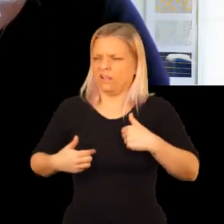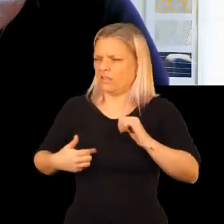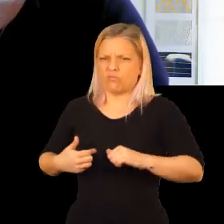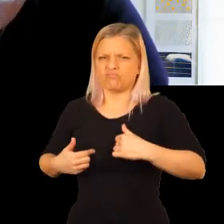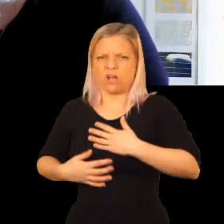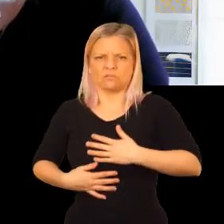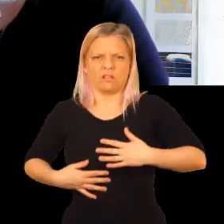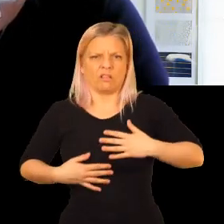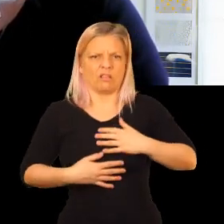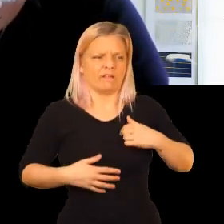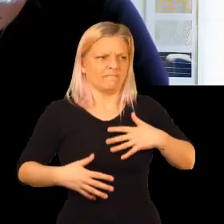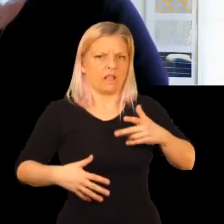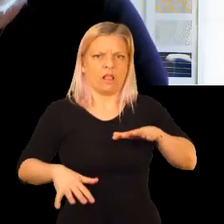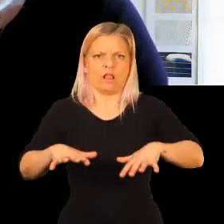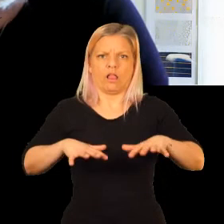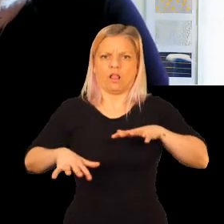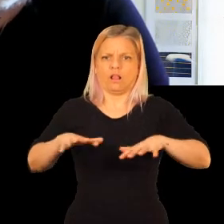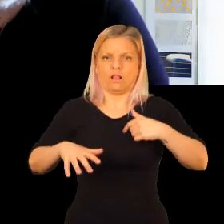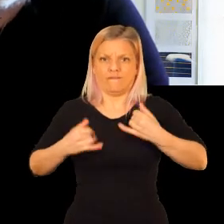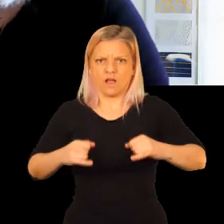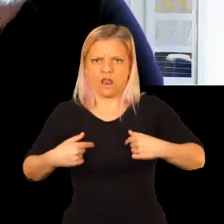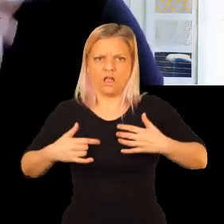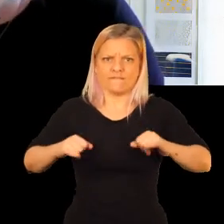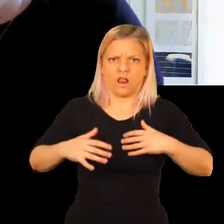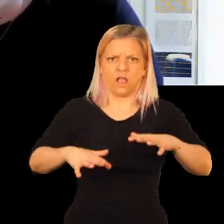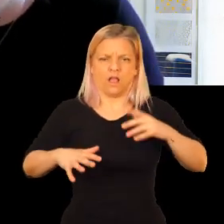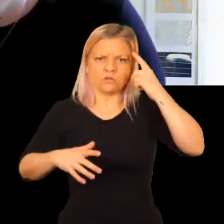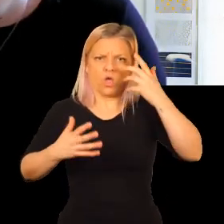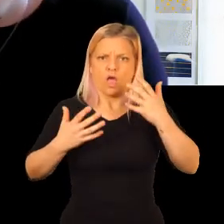like when i feel like i'm not getting it right i start to get this fear of failure stuff and